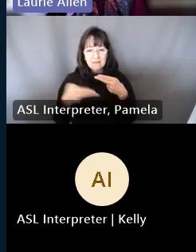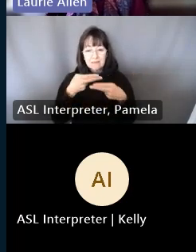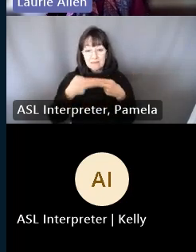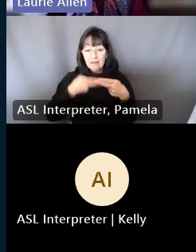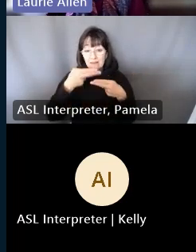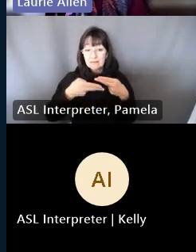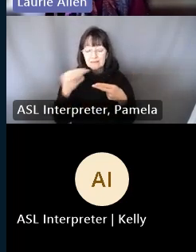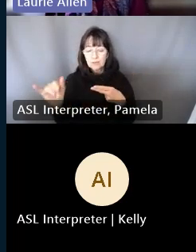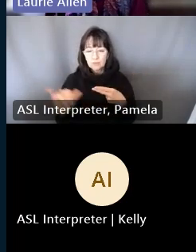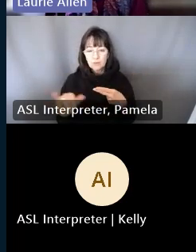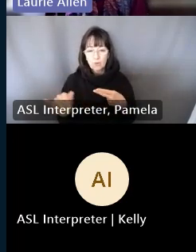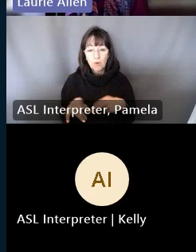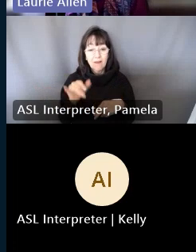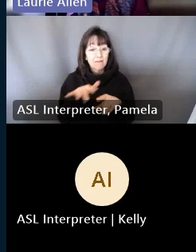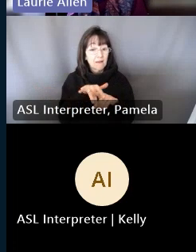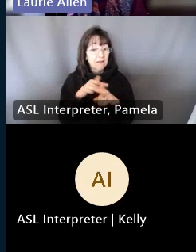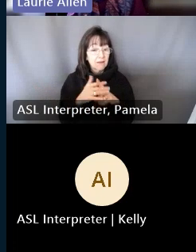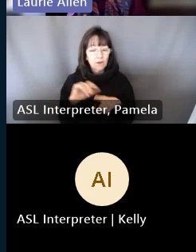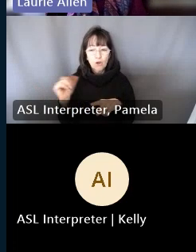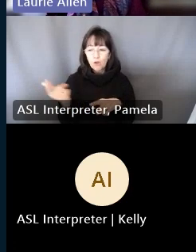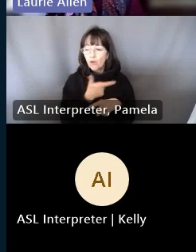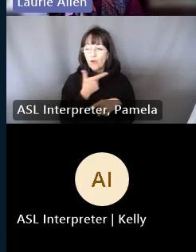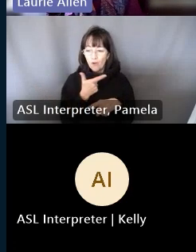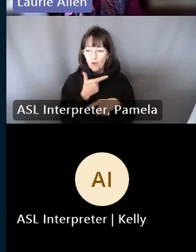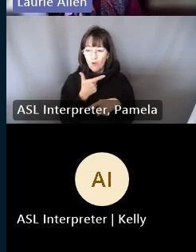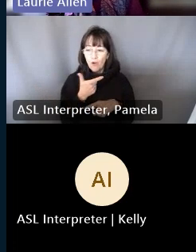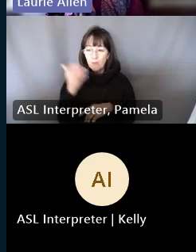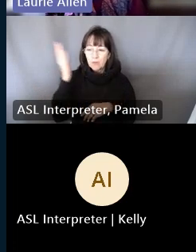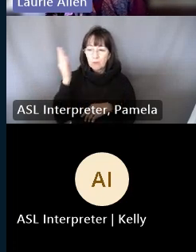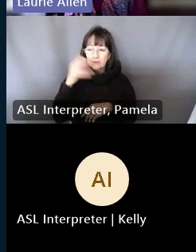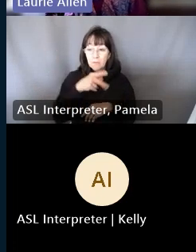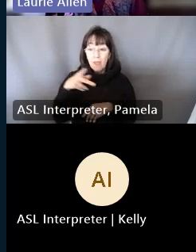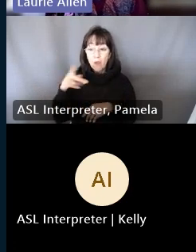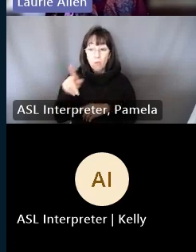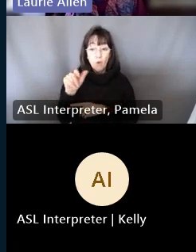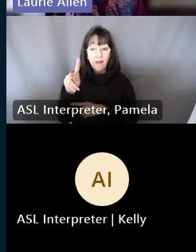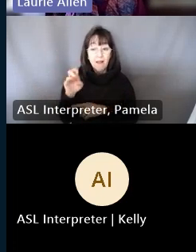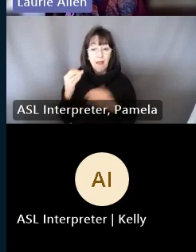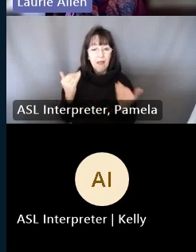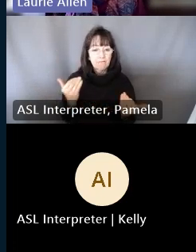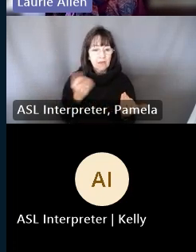because, well, I'll be presenting in PowerPoint Live now, and you want to be sure that that content is accessible for screen readers.